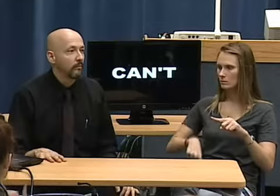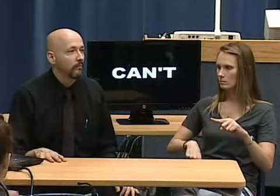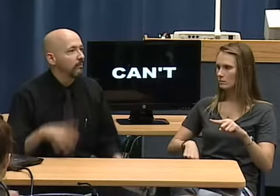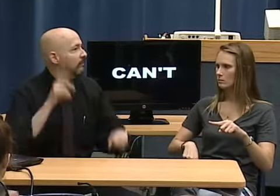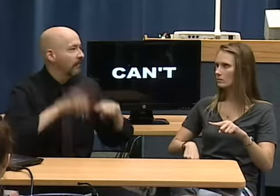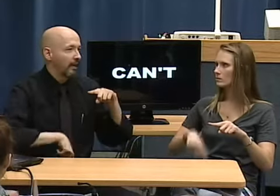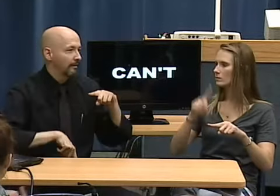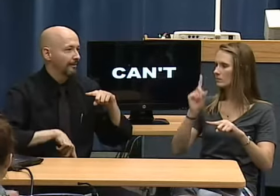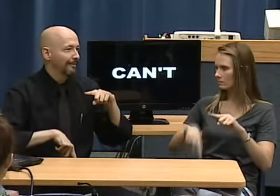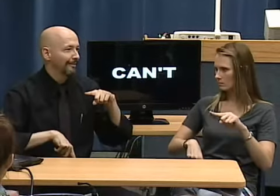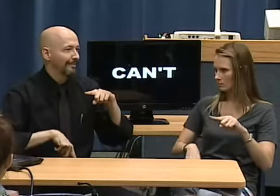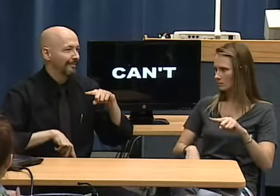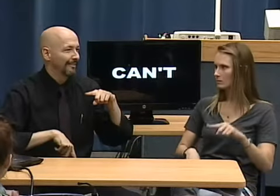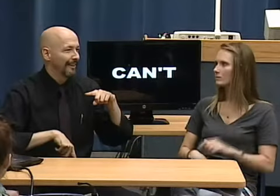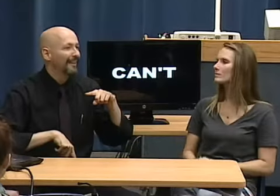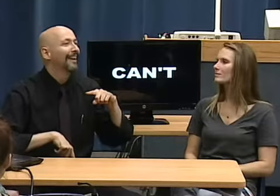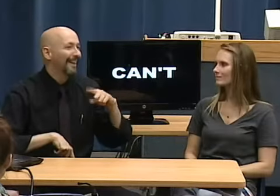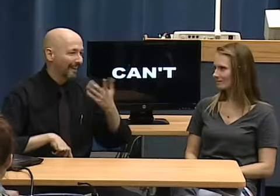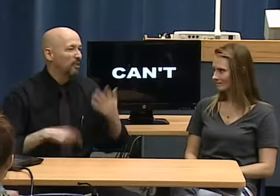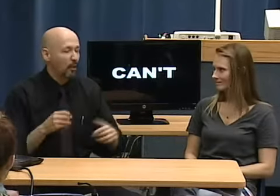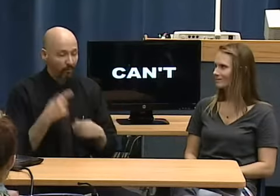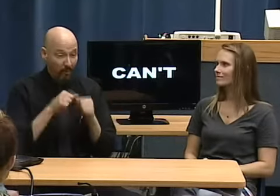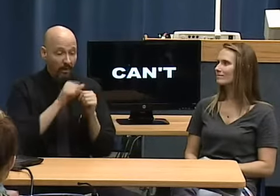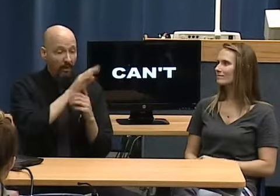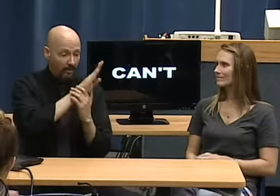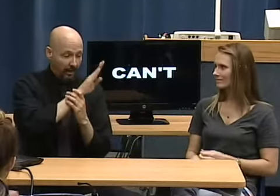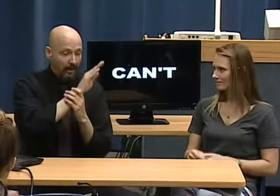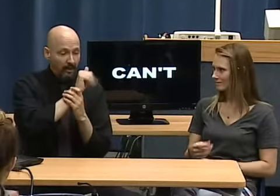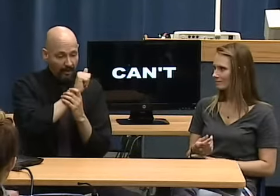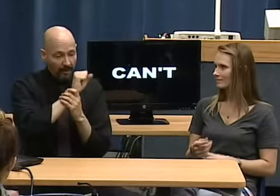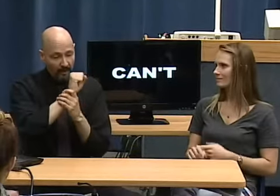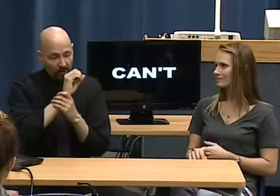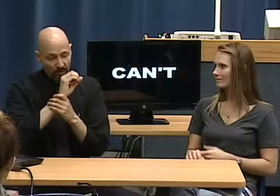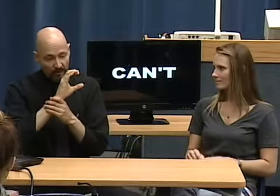Can't. Yeah, so. B-A-S-O-C-1-5